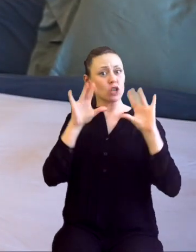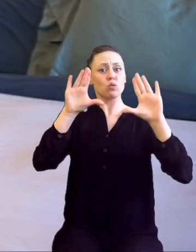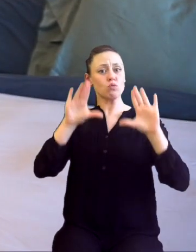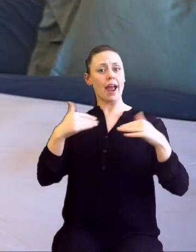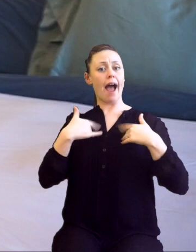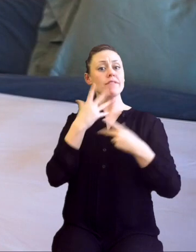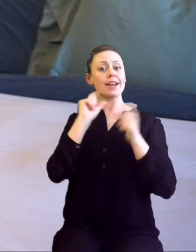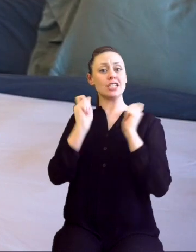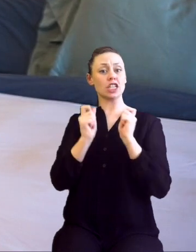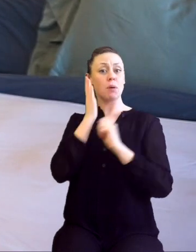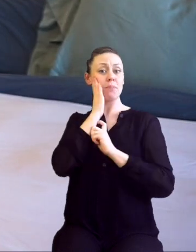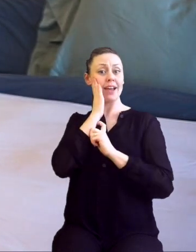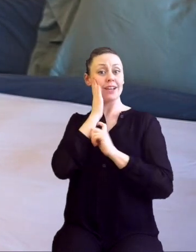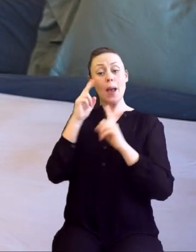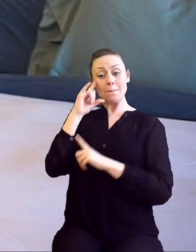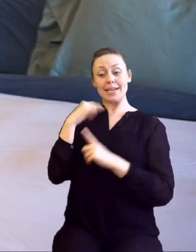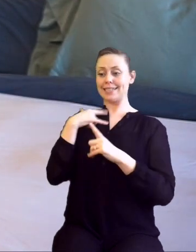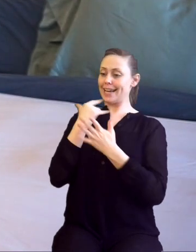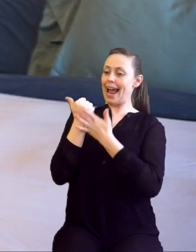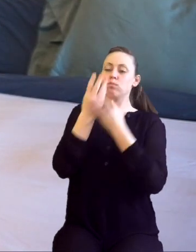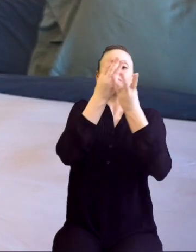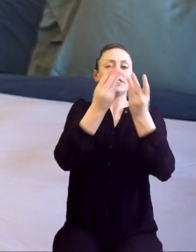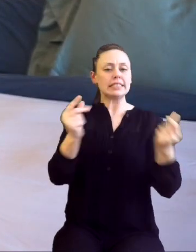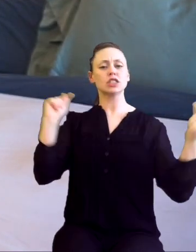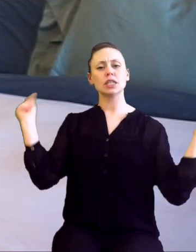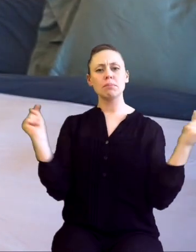an adjustable bed is so that it could ease her aches and pains in the affected